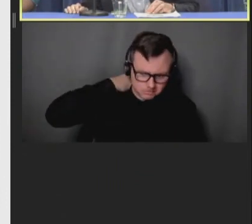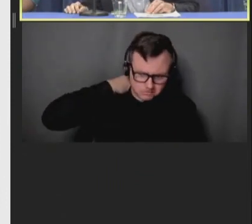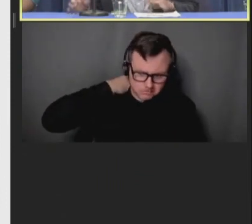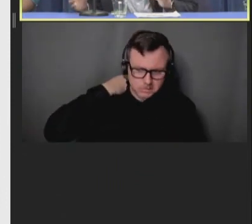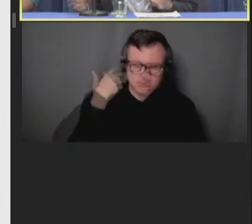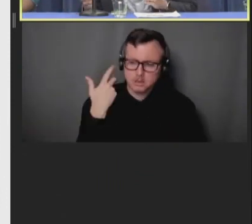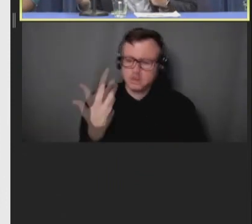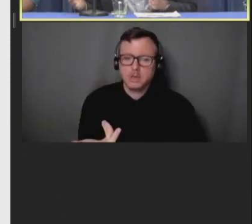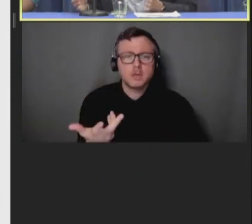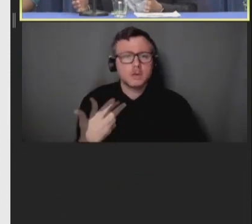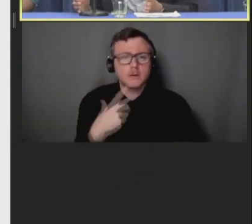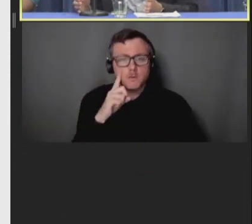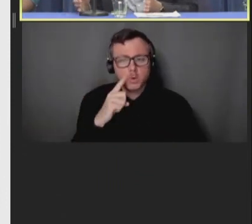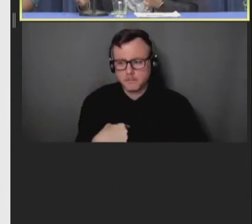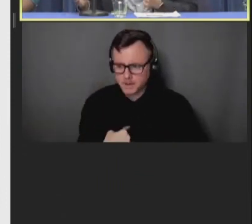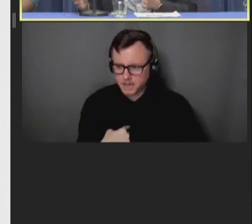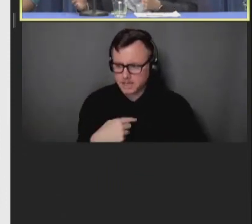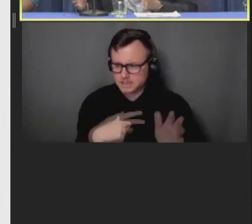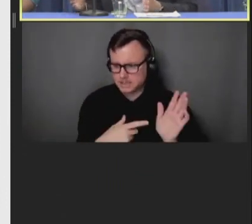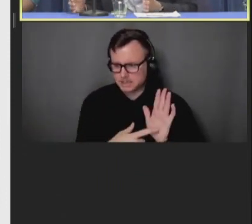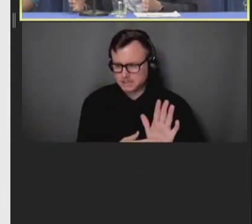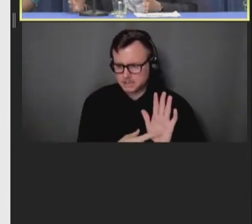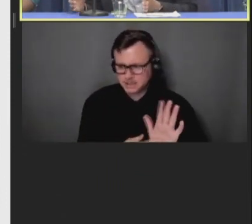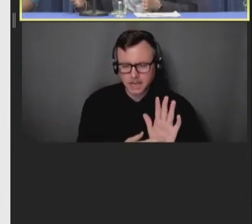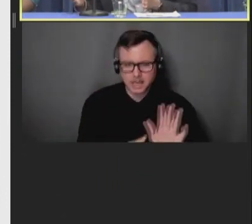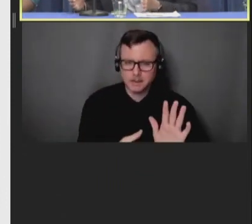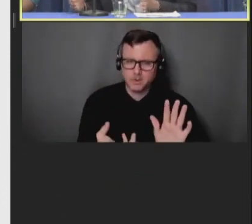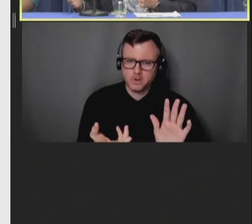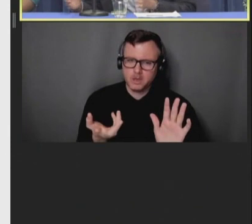to me that's just an example of like, we're not going to get people vaccinated in the real